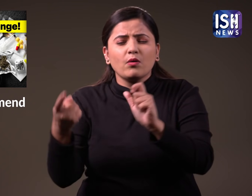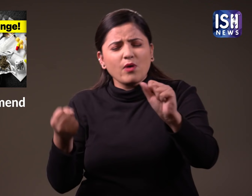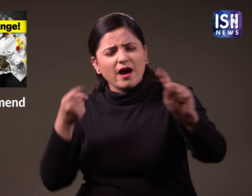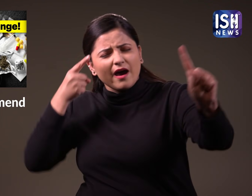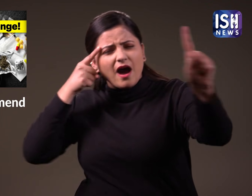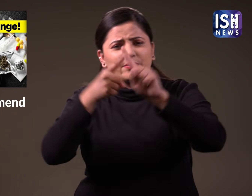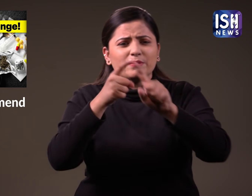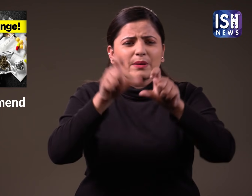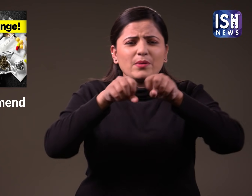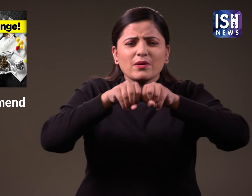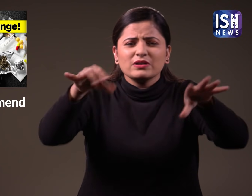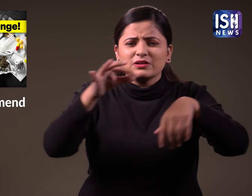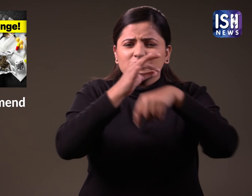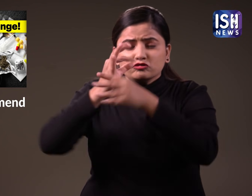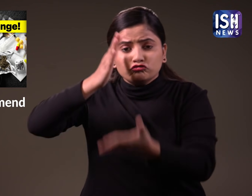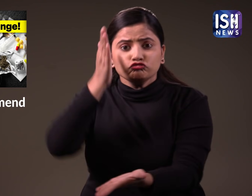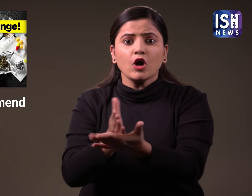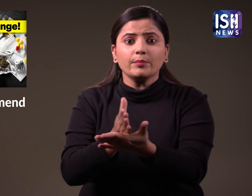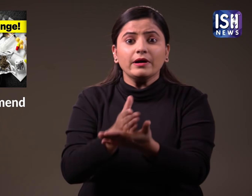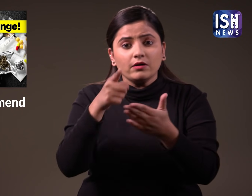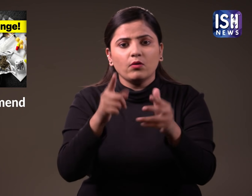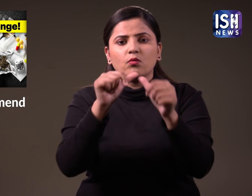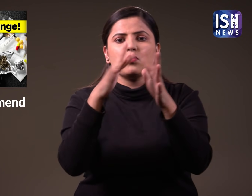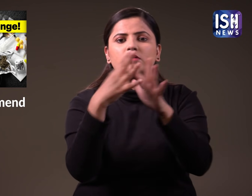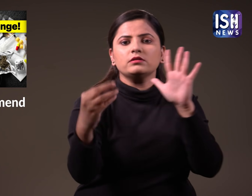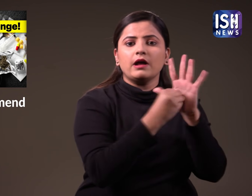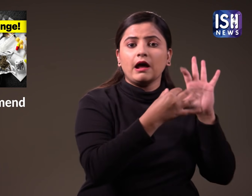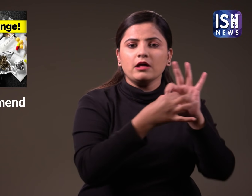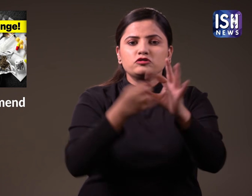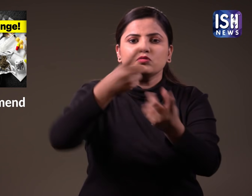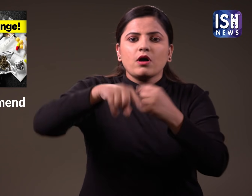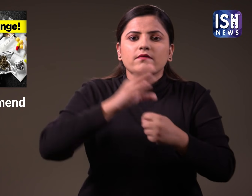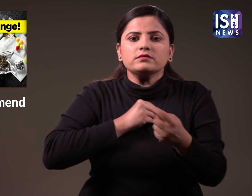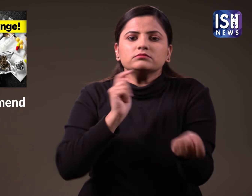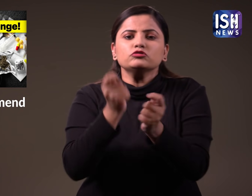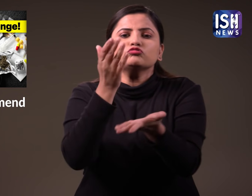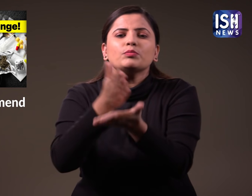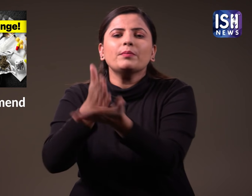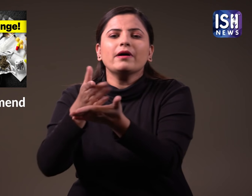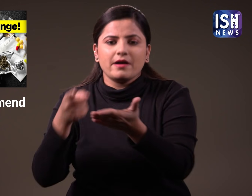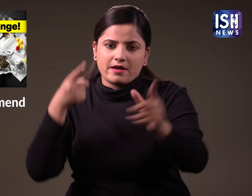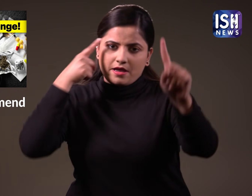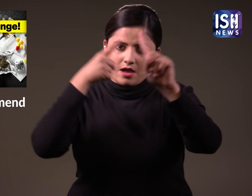The Act was intended to wage a war against drugs.